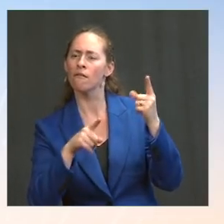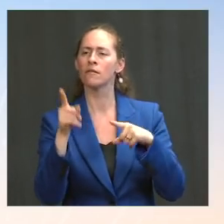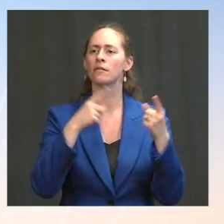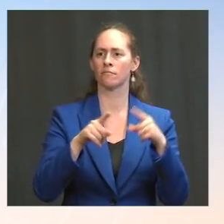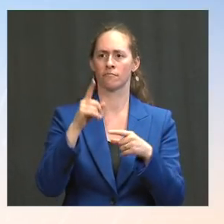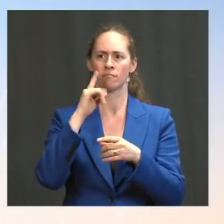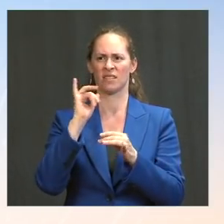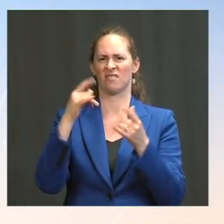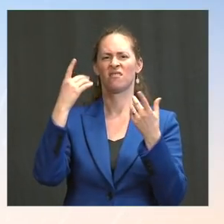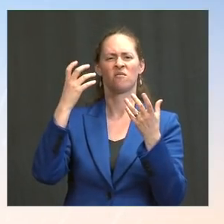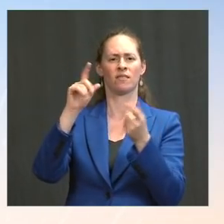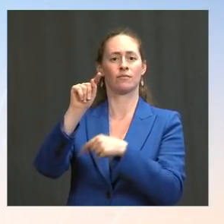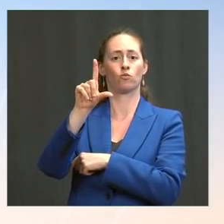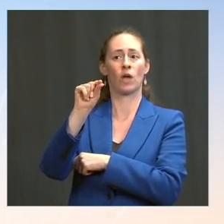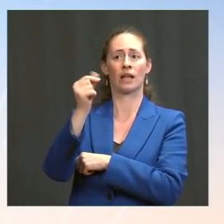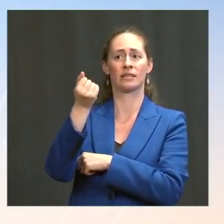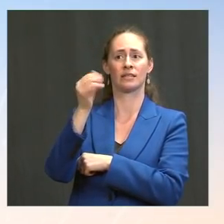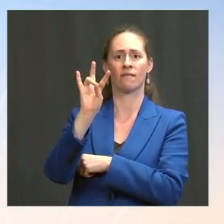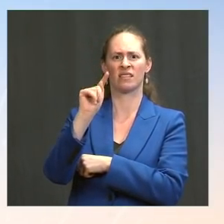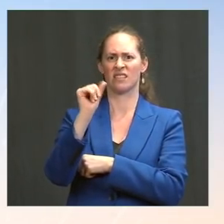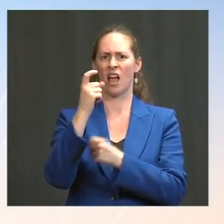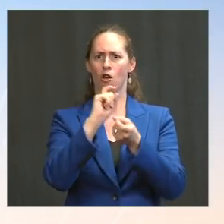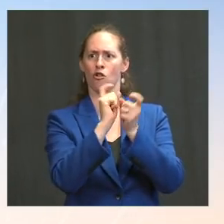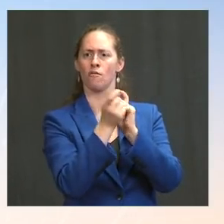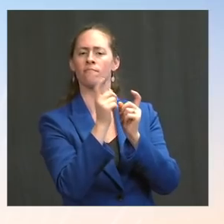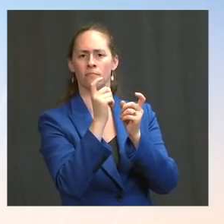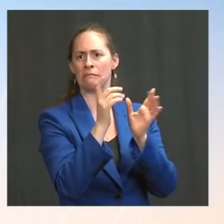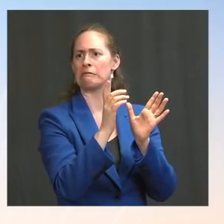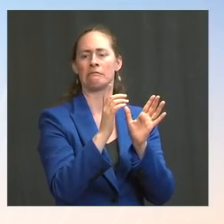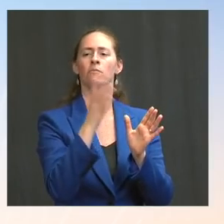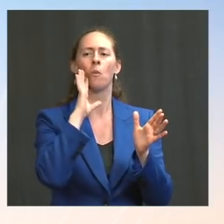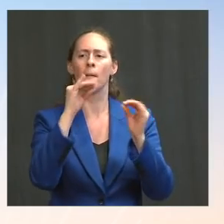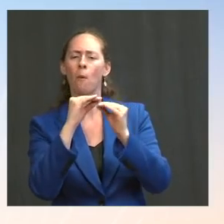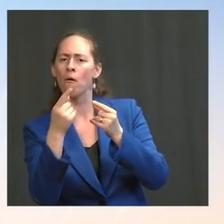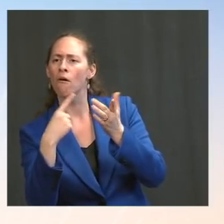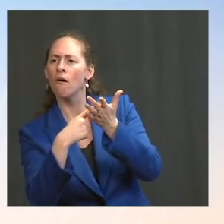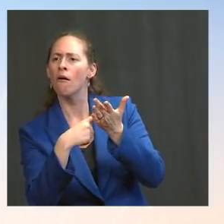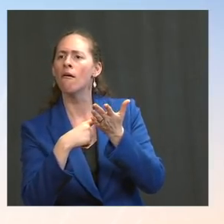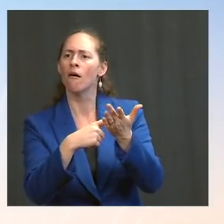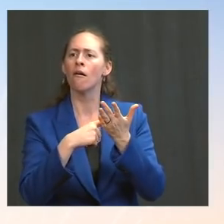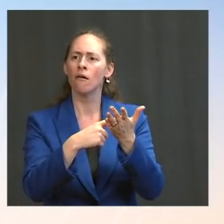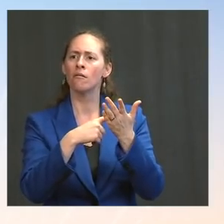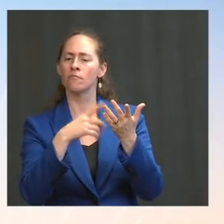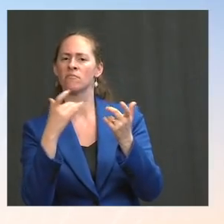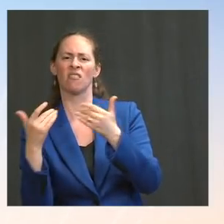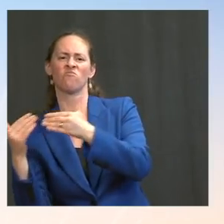that does not violate what was a red line for many Republicans, which was, in these bipartisan negotiations,